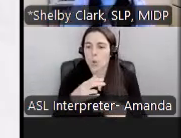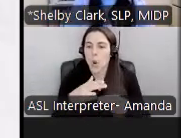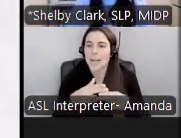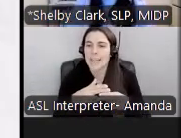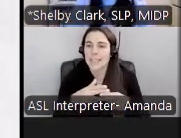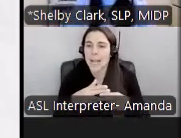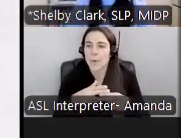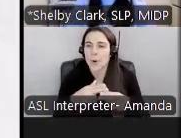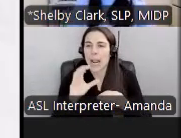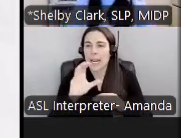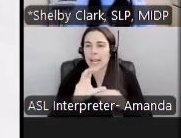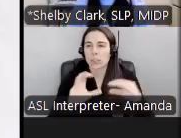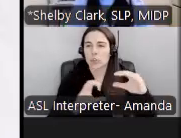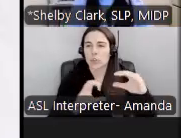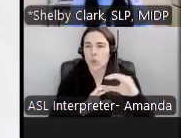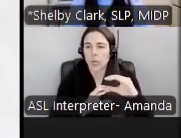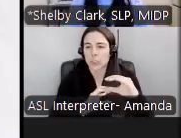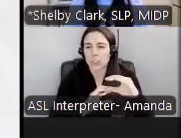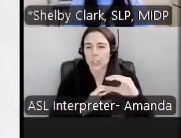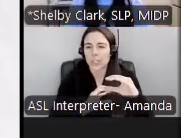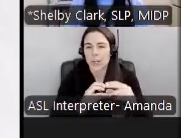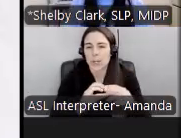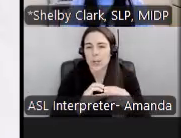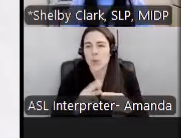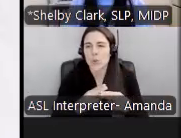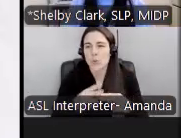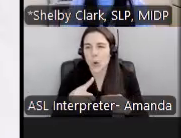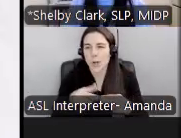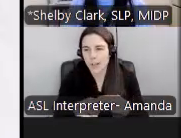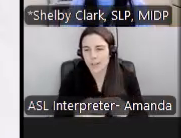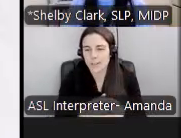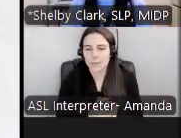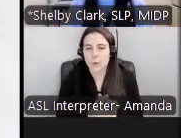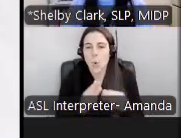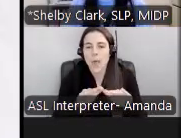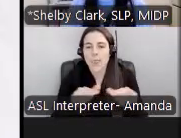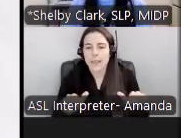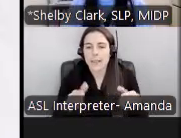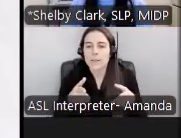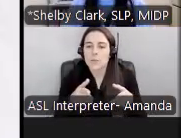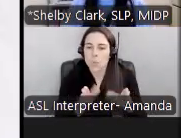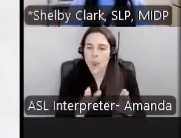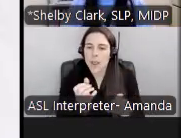shortcuts, or the child's way of making communication easier